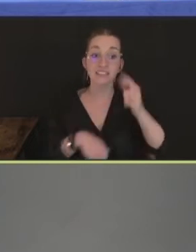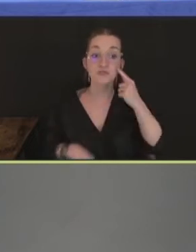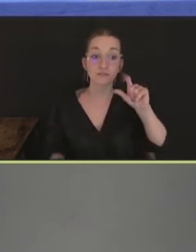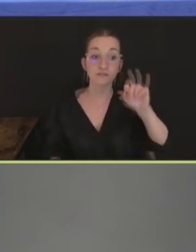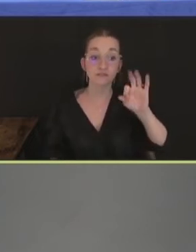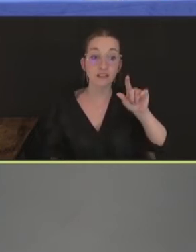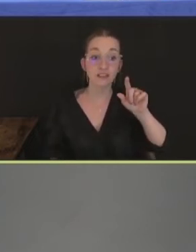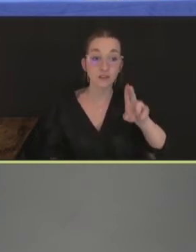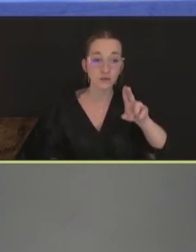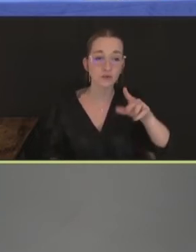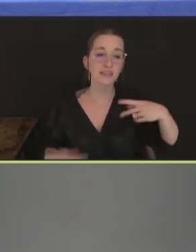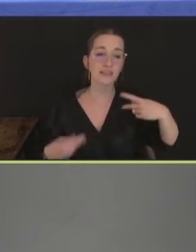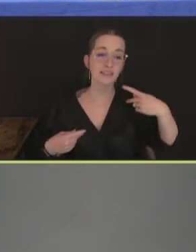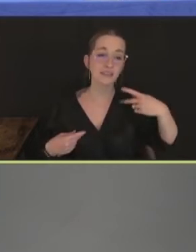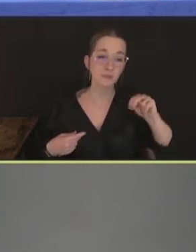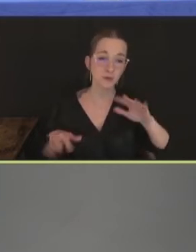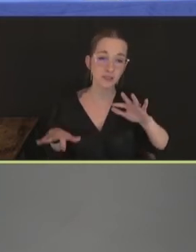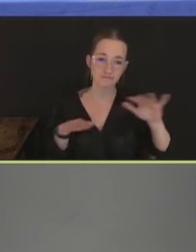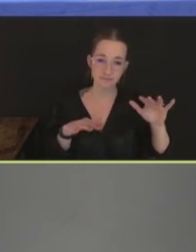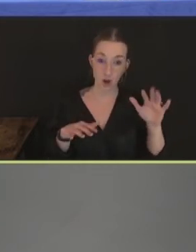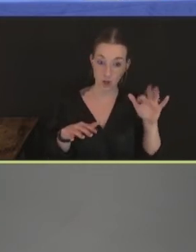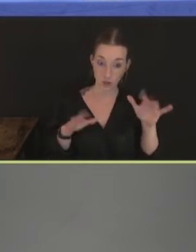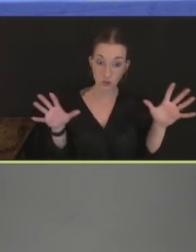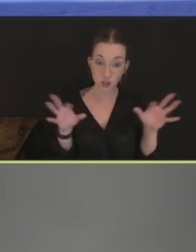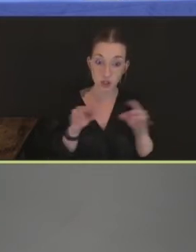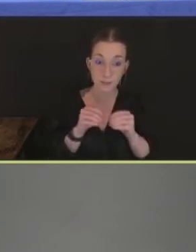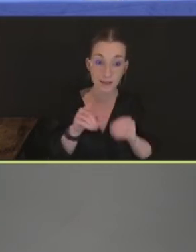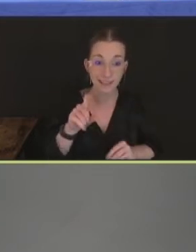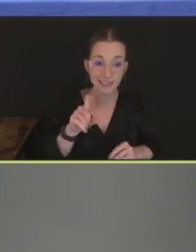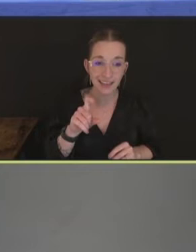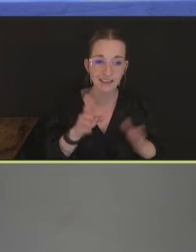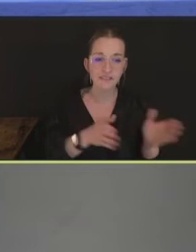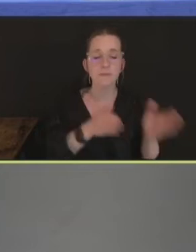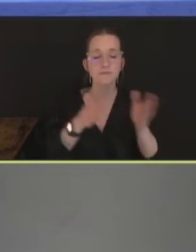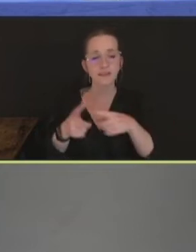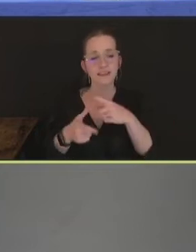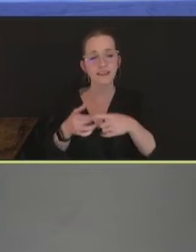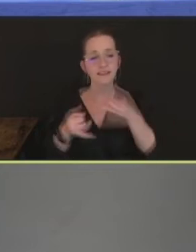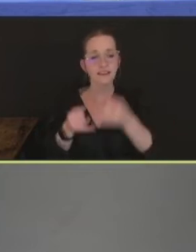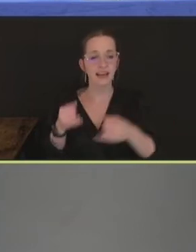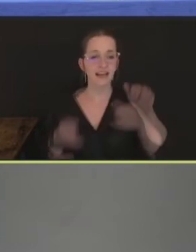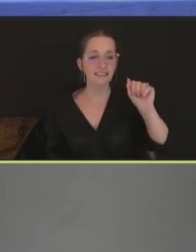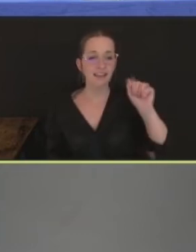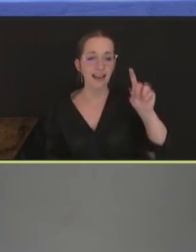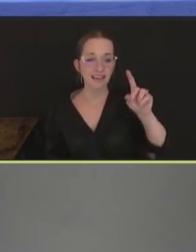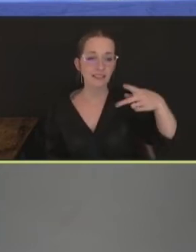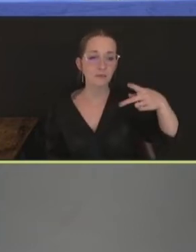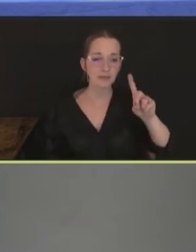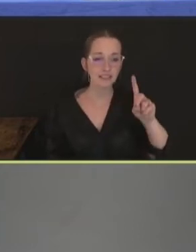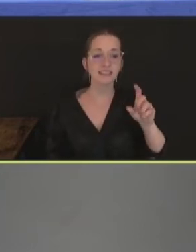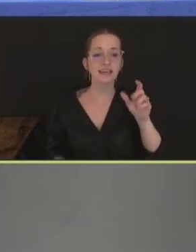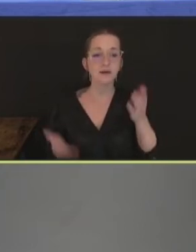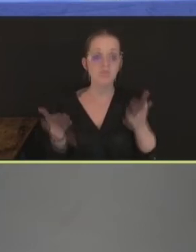And finally, Alzheimer's and Parkinson's may be due to embryologic reactivation of processes silenced at birth.